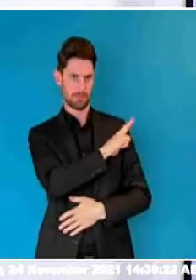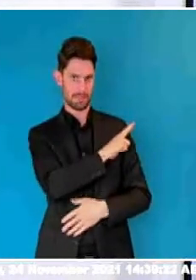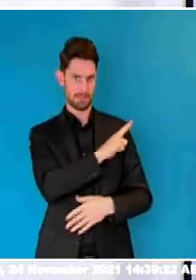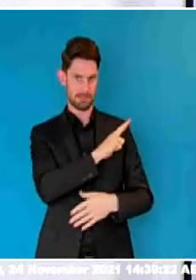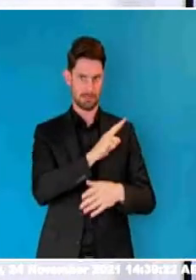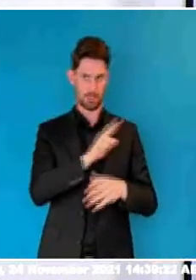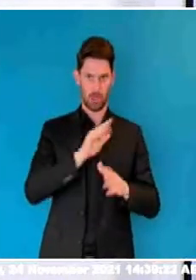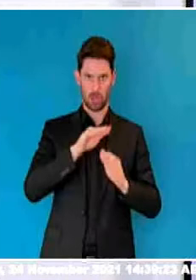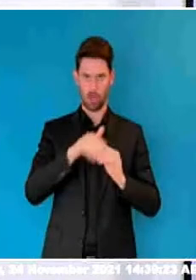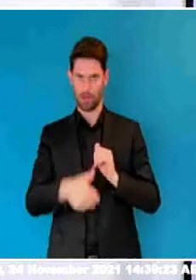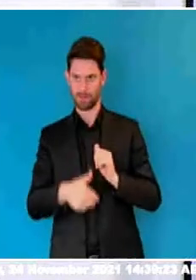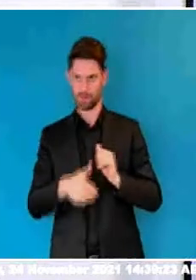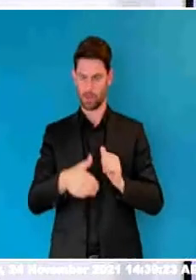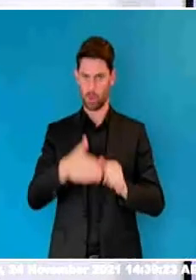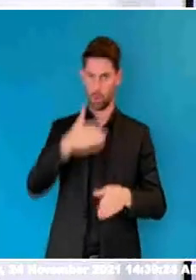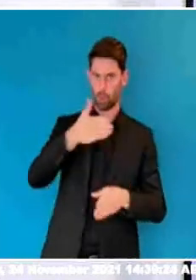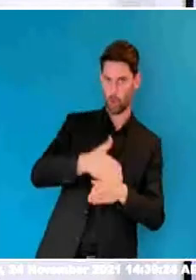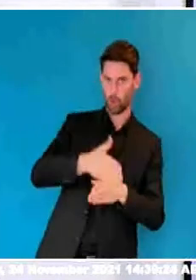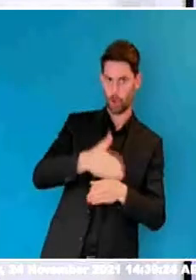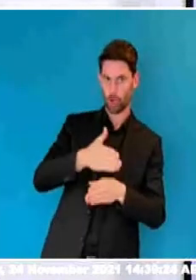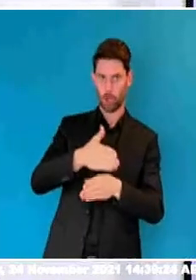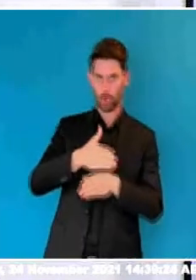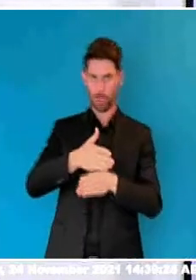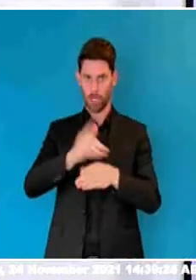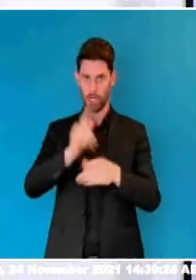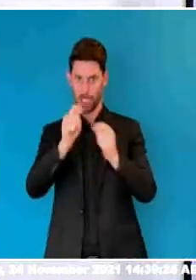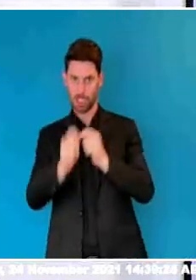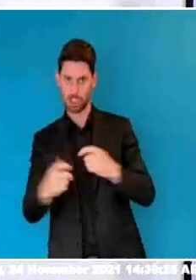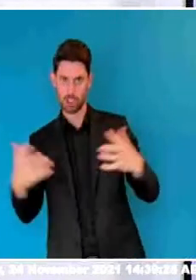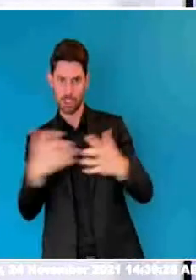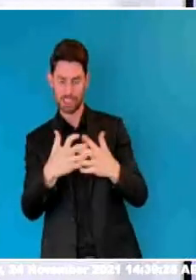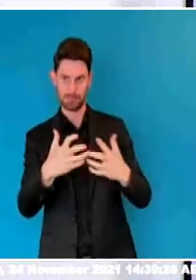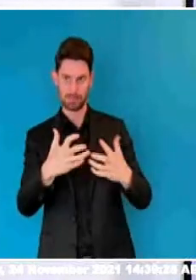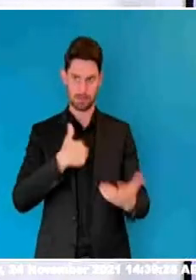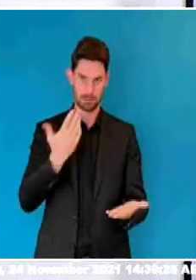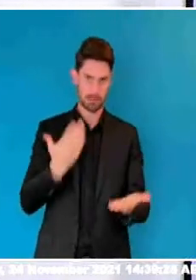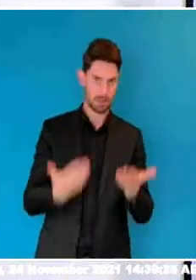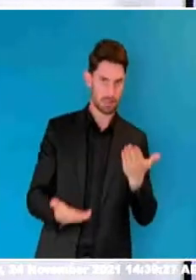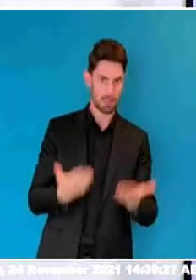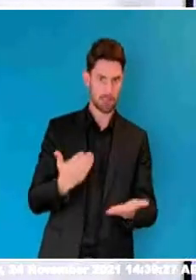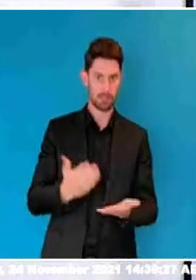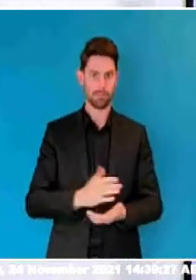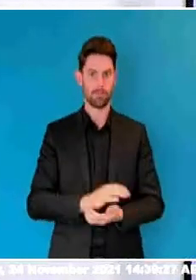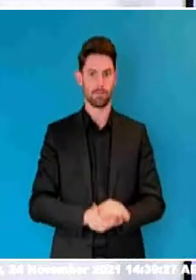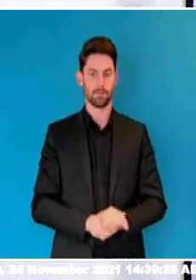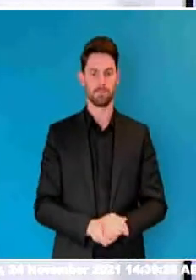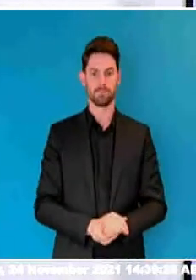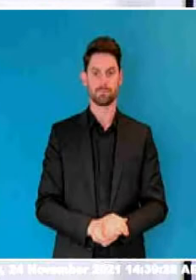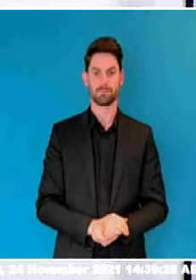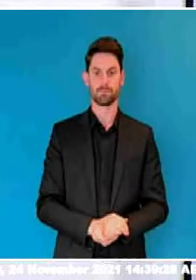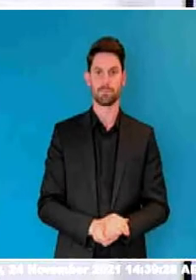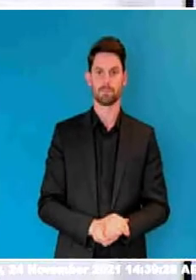to making workplace adjustments? Are you aware of that? MS BAXTER: I have not been following the evidence today.